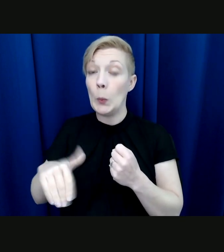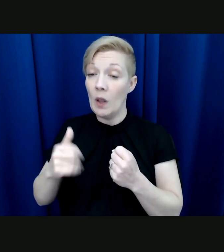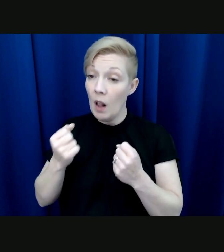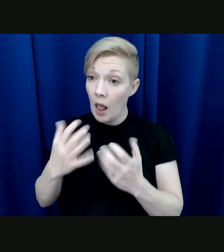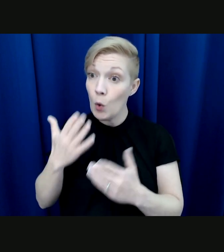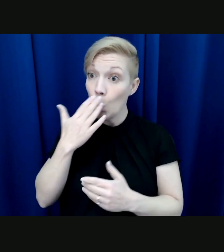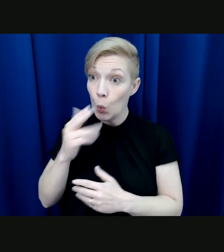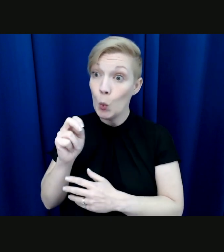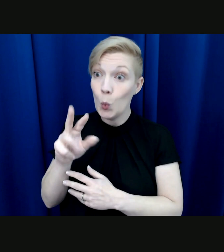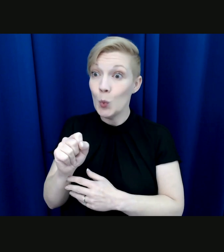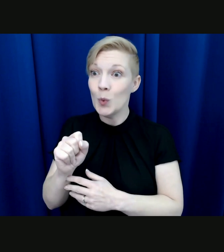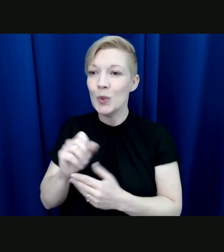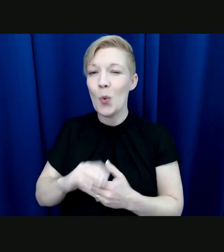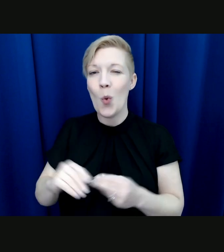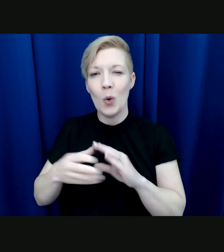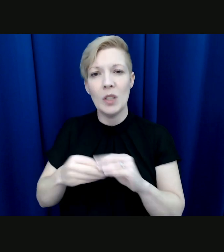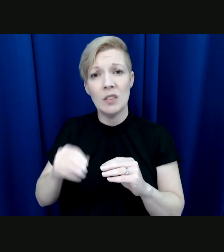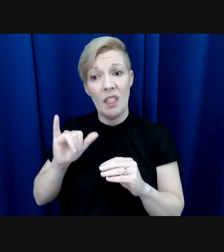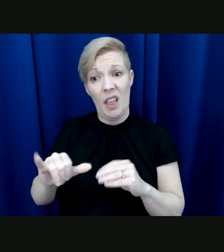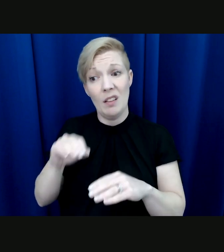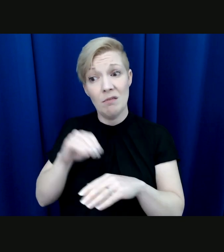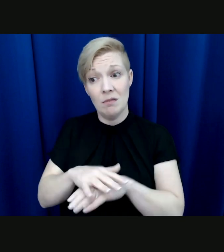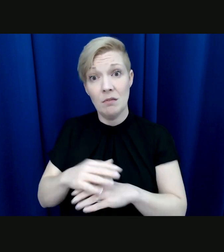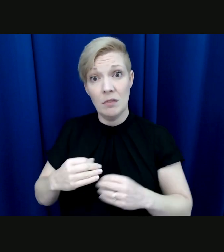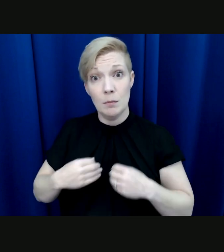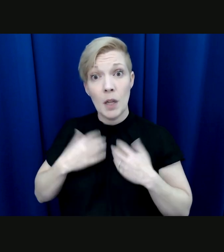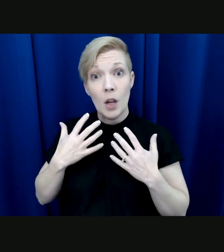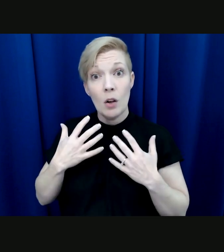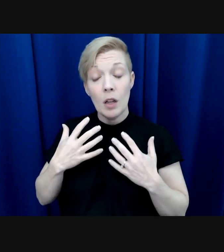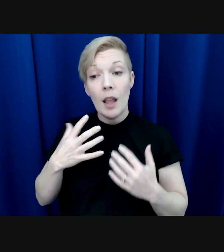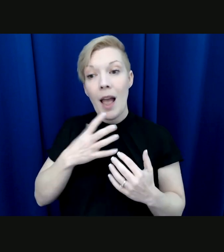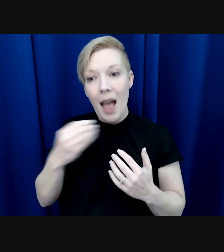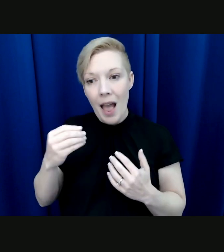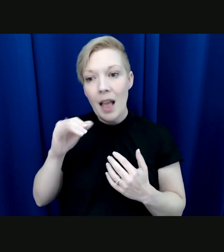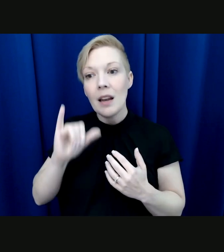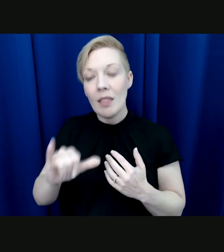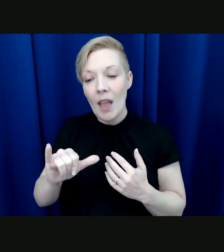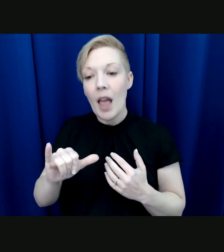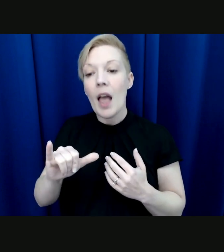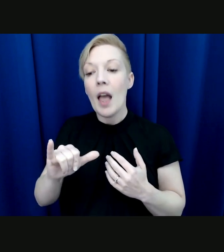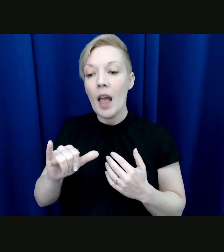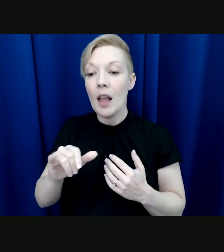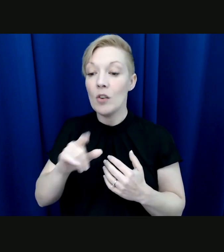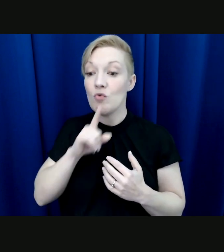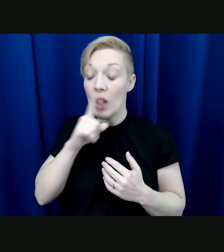that are inspiring and counter some of the really difficult realities that we see as well.